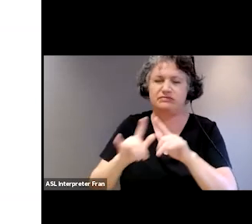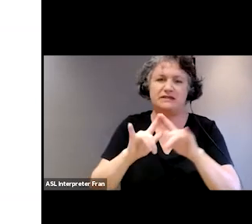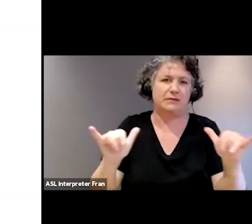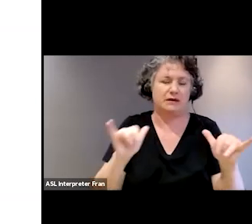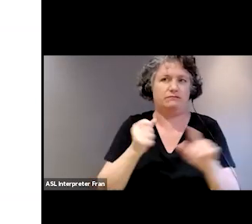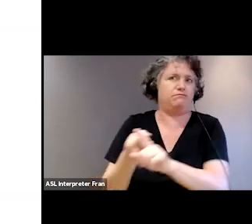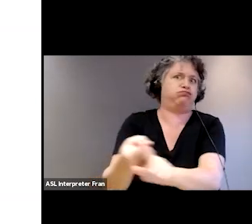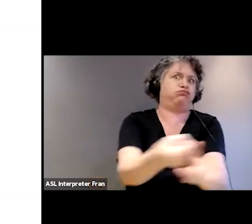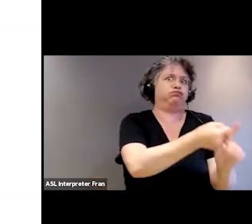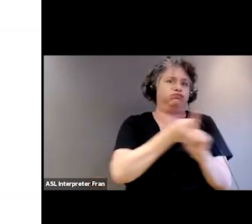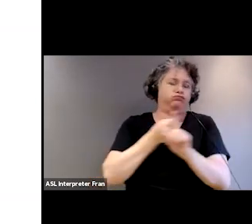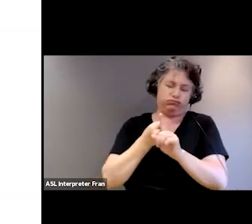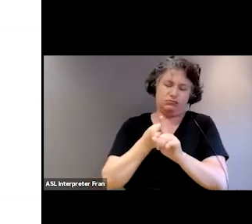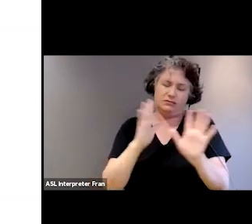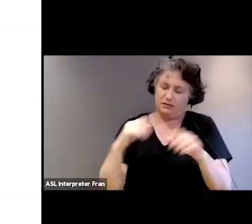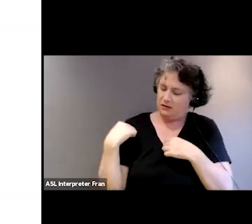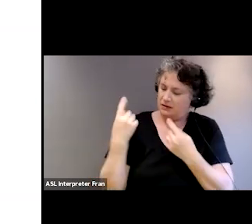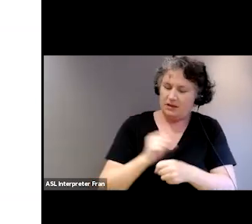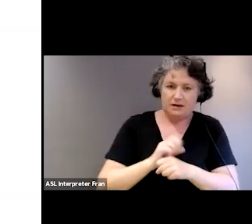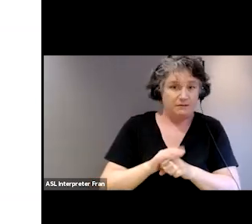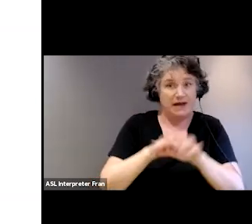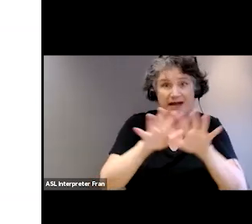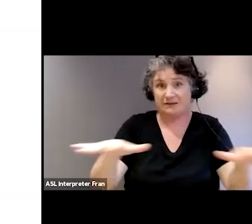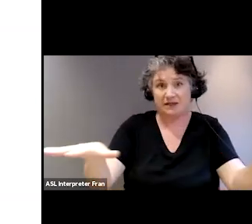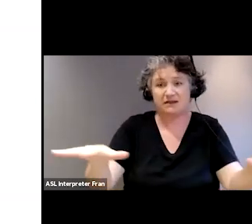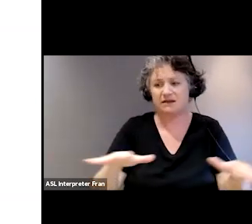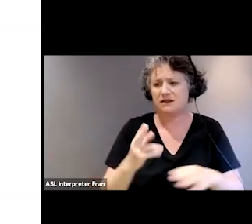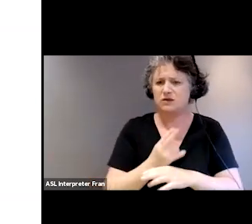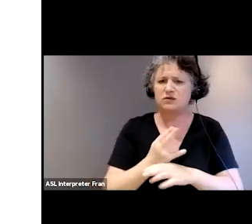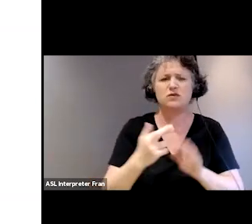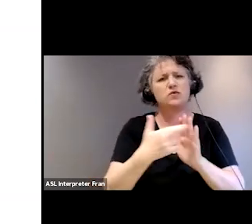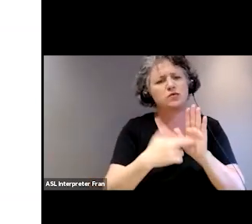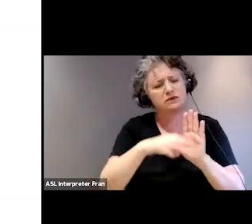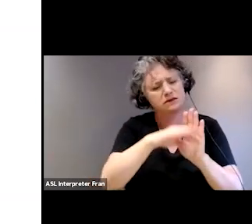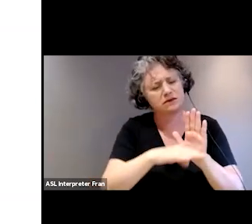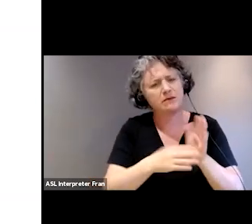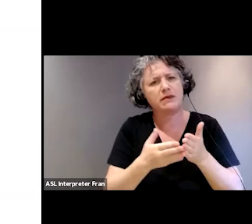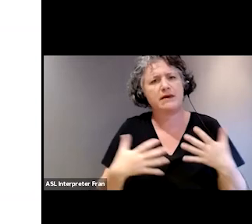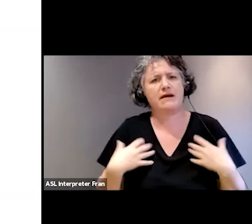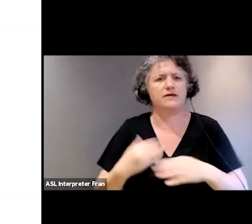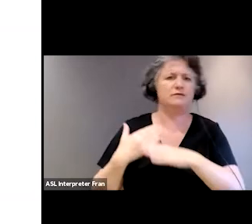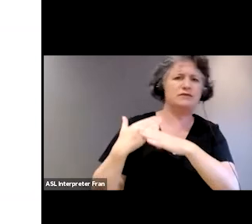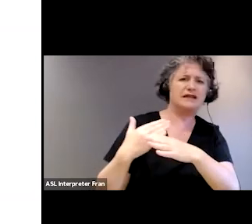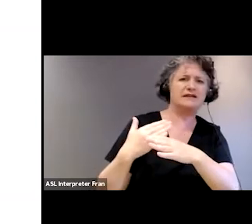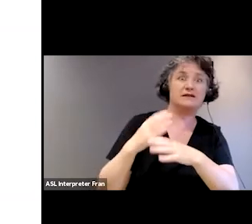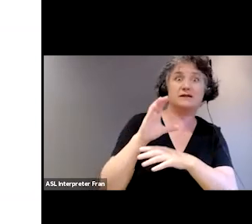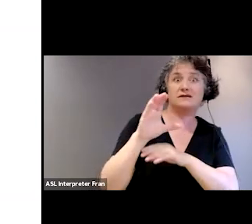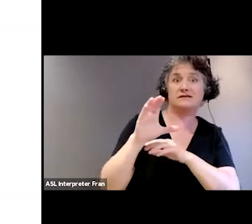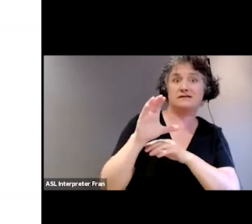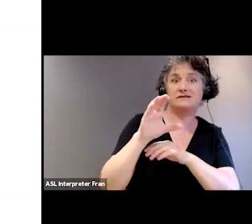slide, there is a black man behind a chemistry